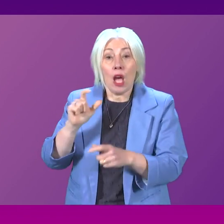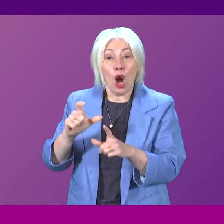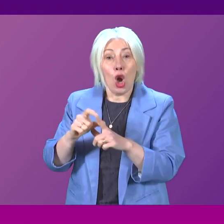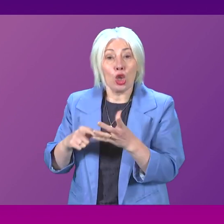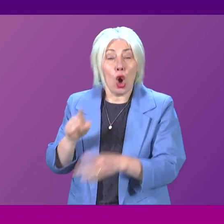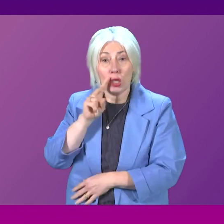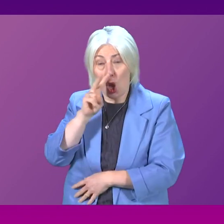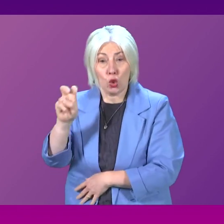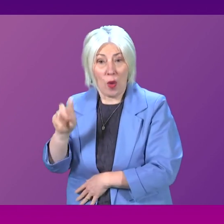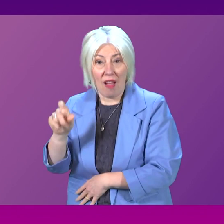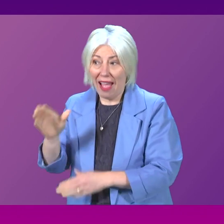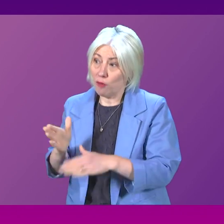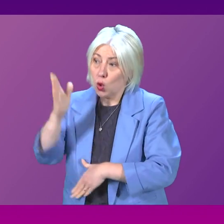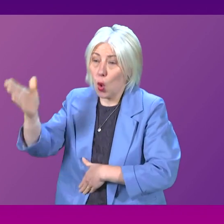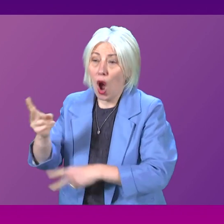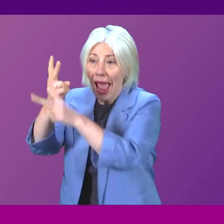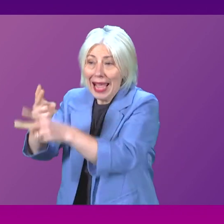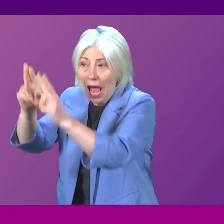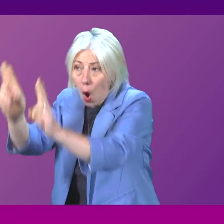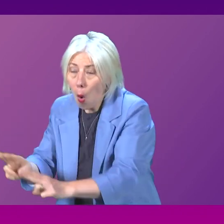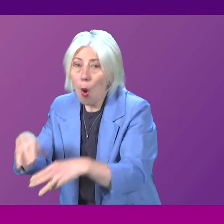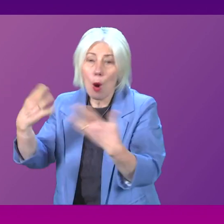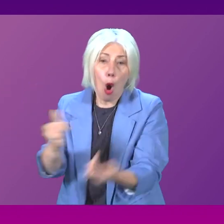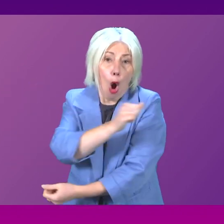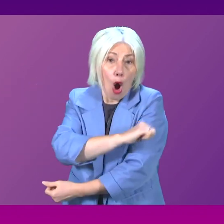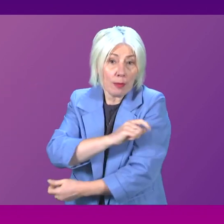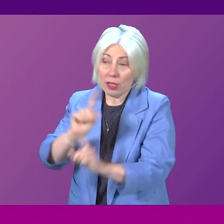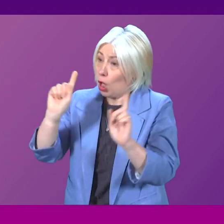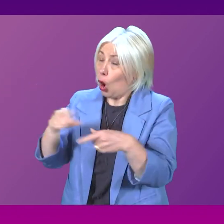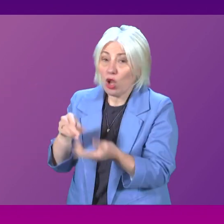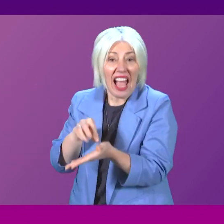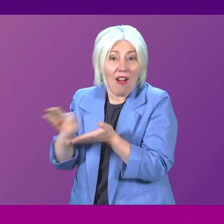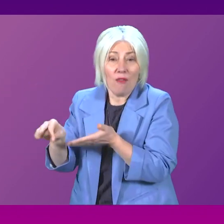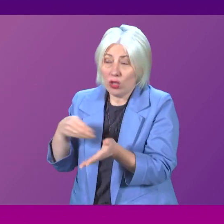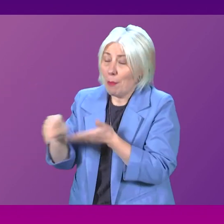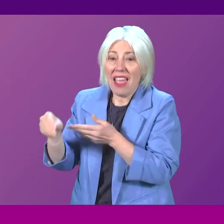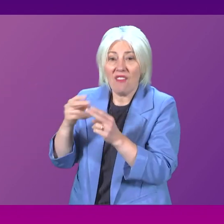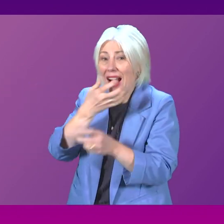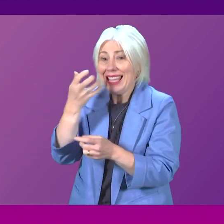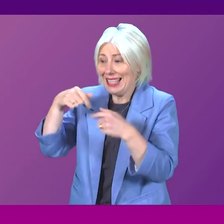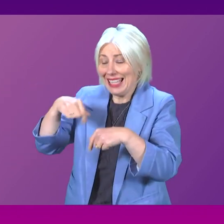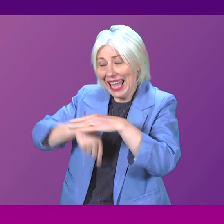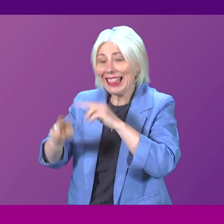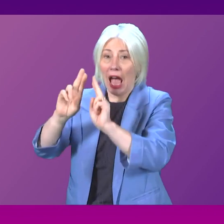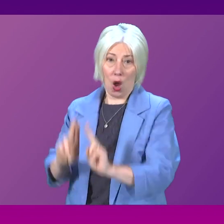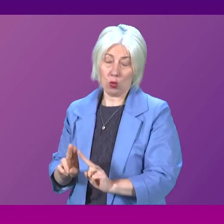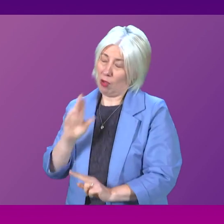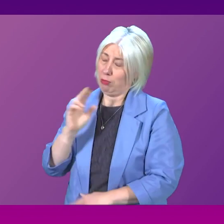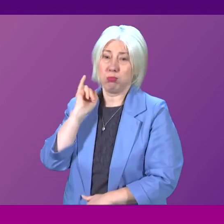or in hospital, because she cannot afford to keep her at home. That is damning.